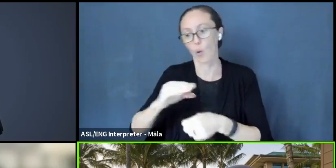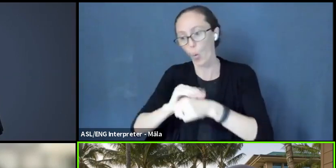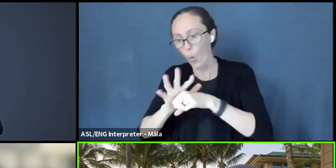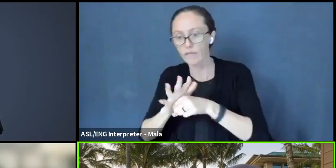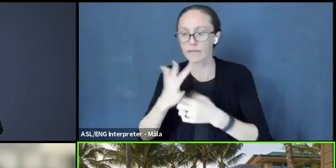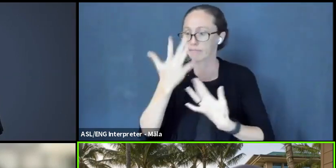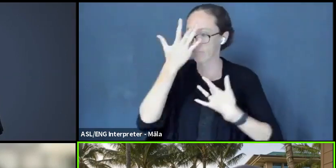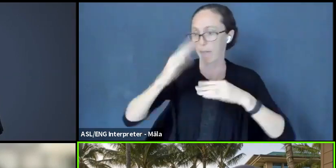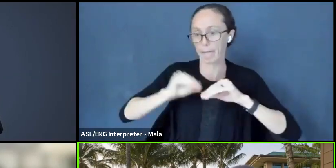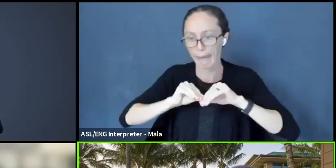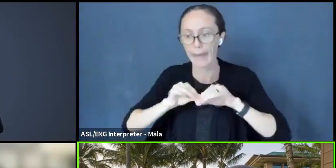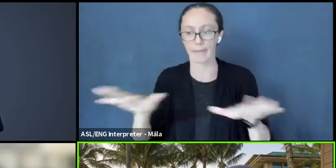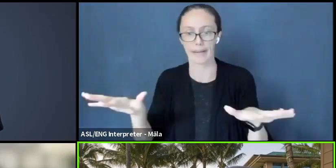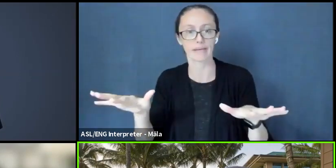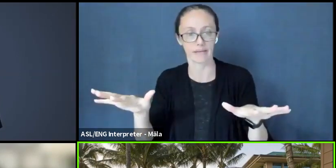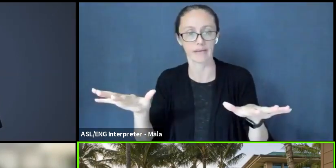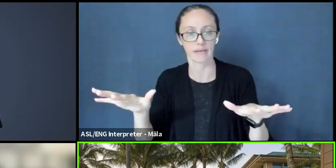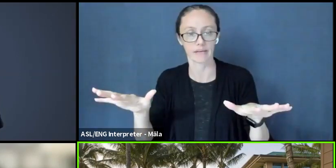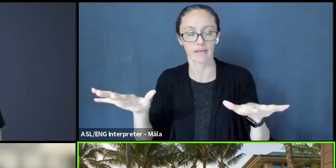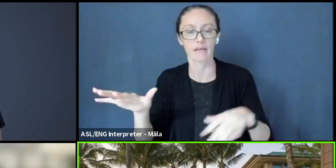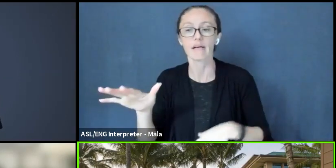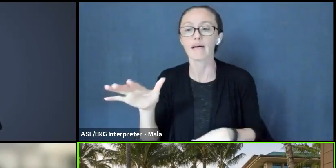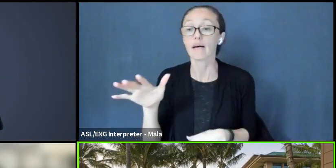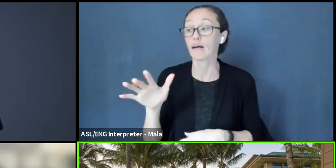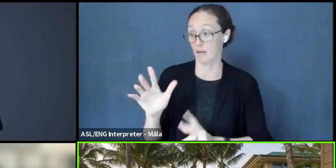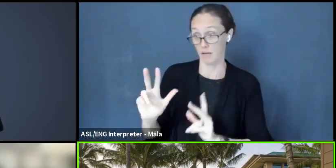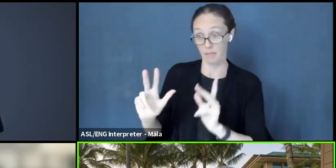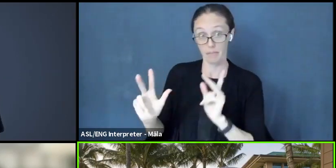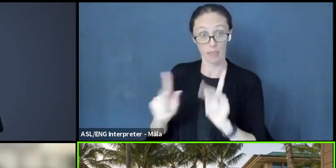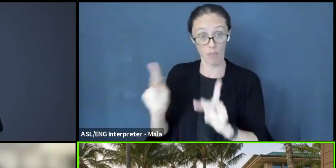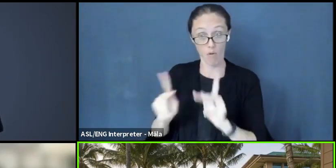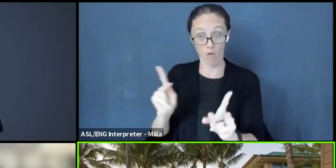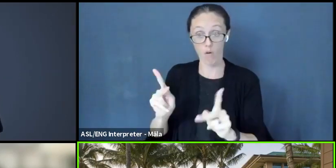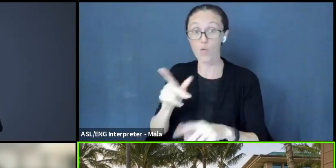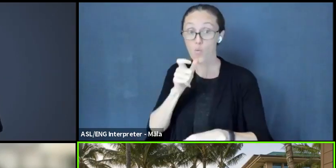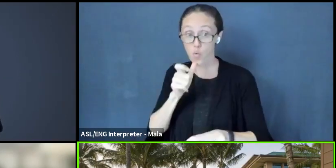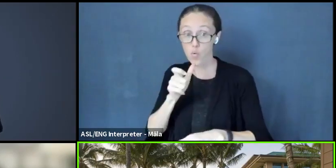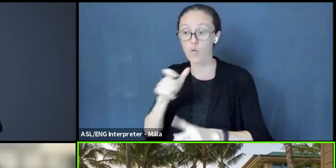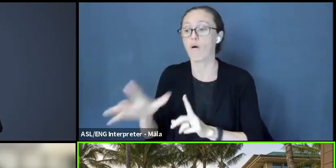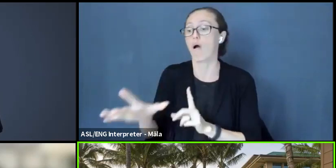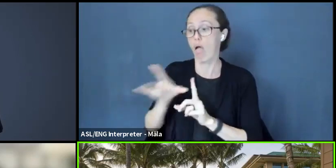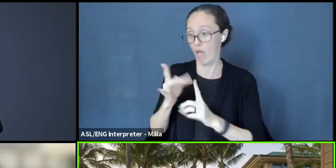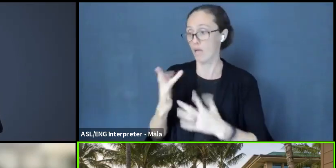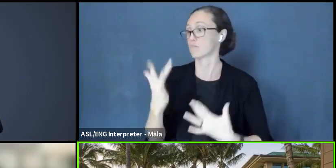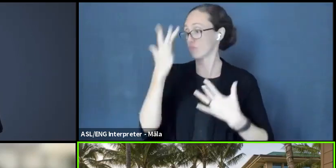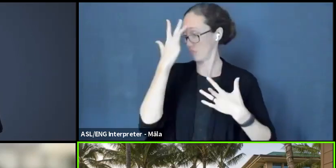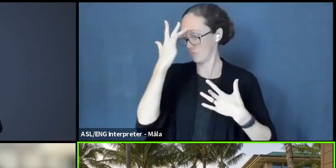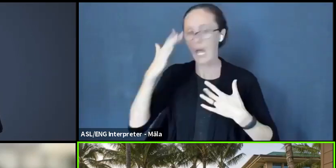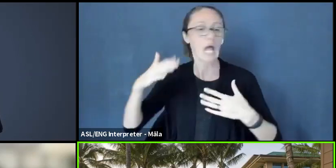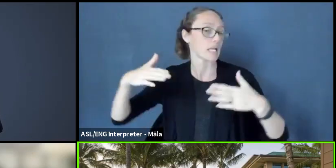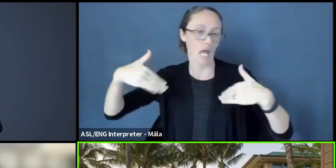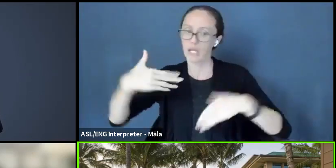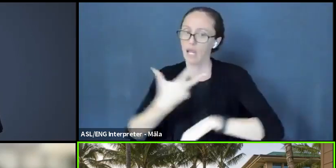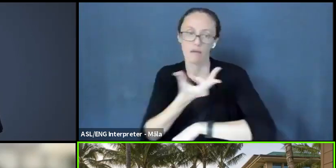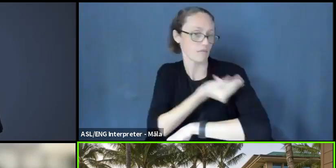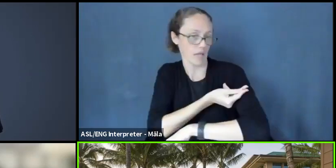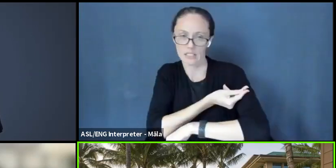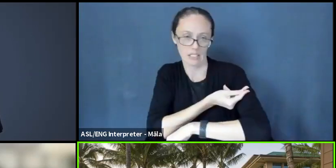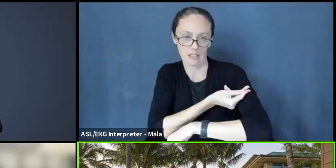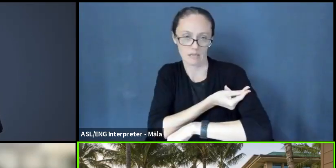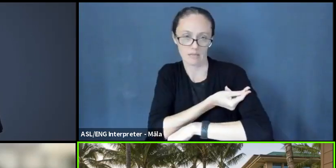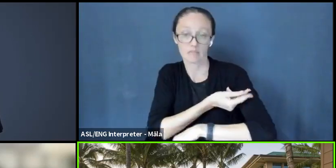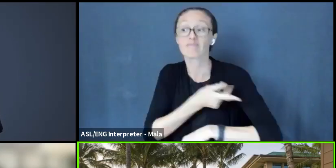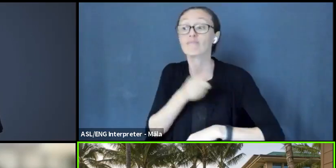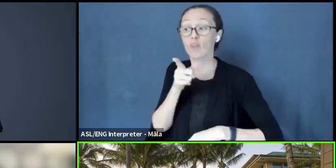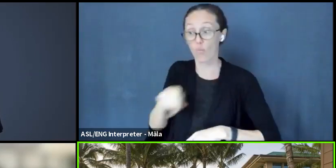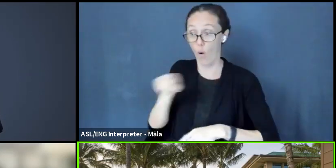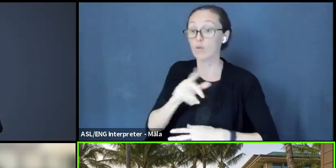is that people who are, who get it, and who are not vaccinated, that means the fact that